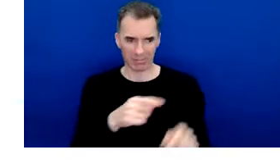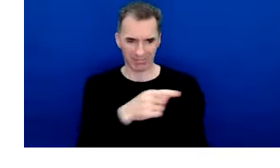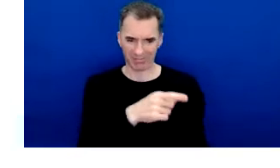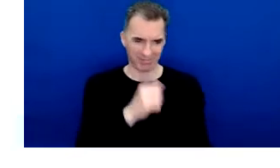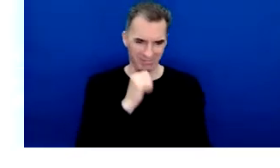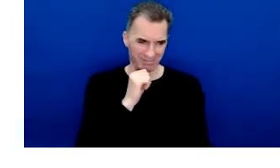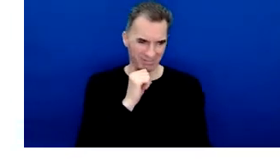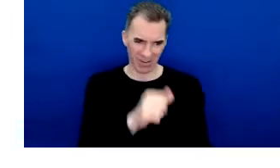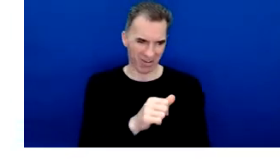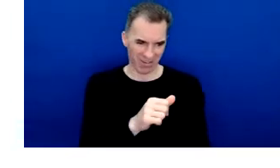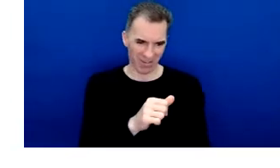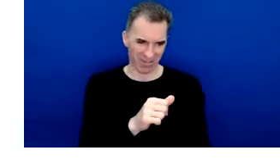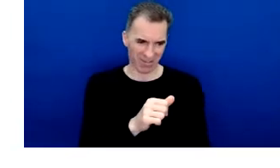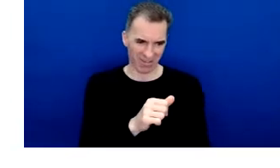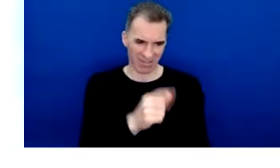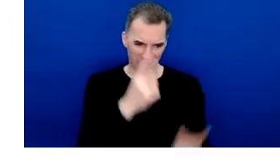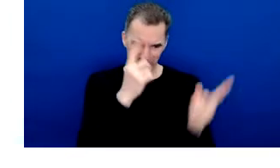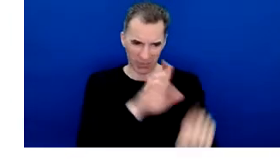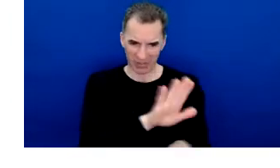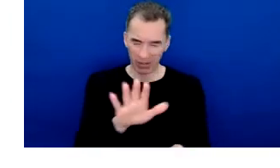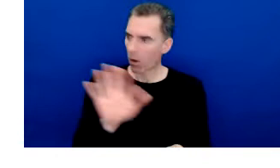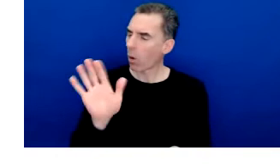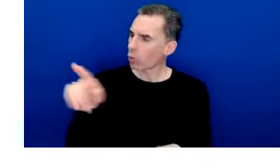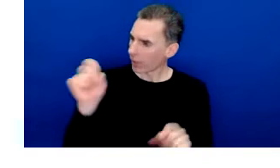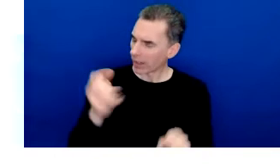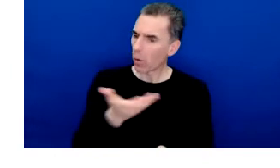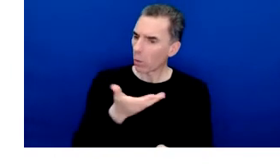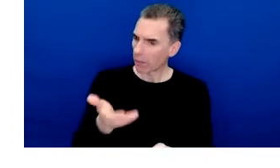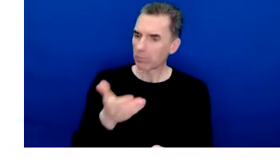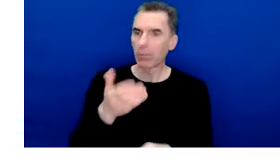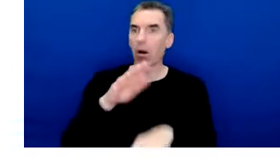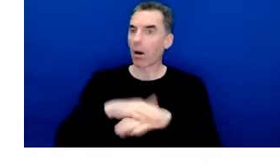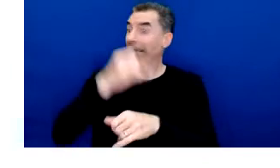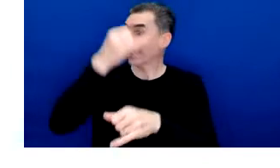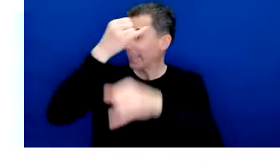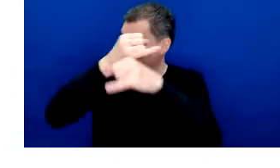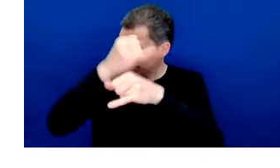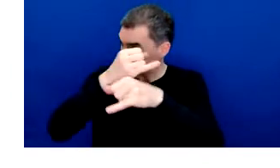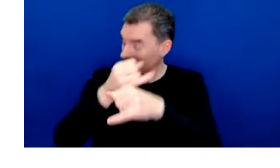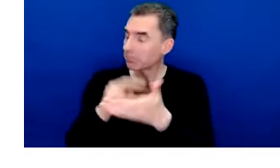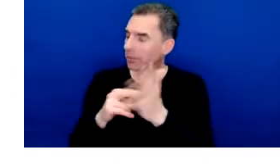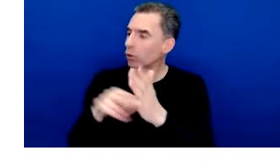But you can still make them feel welcome and that they belong on this campus. Hook them up with the right resource